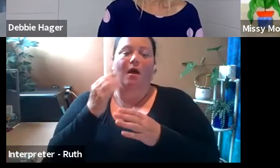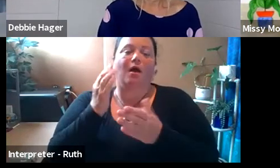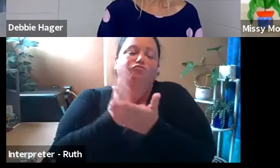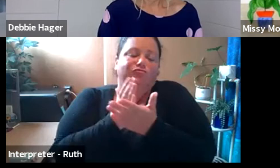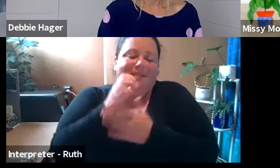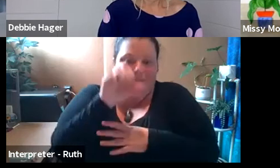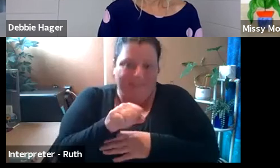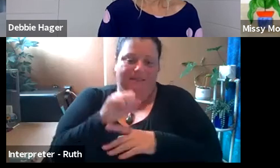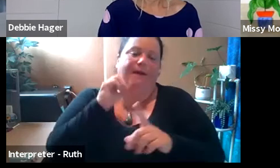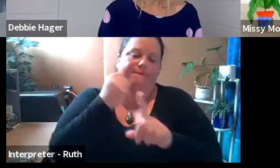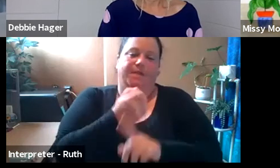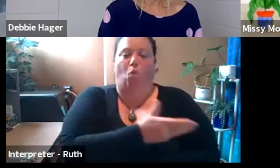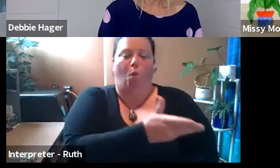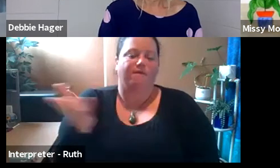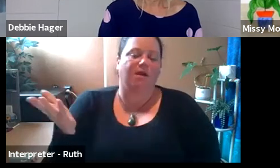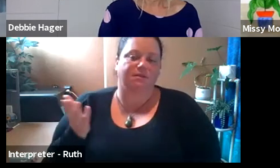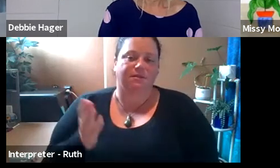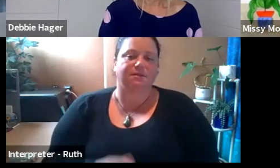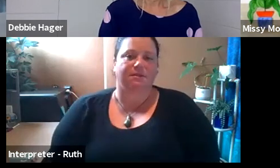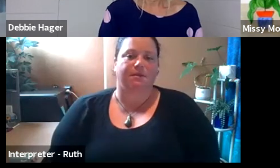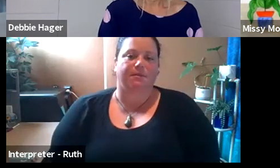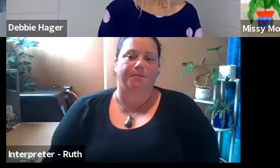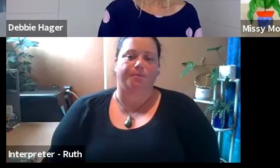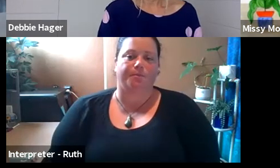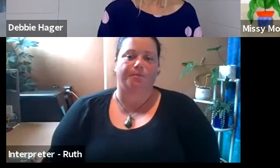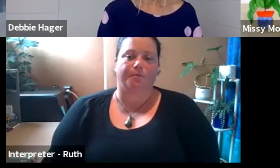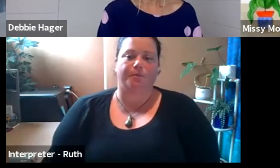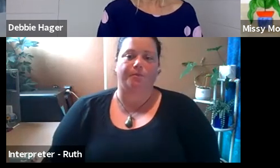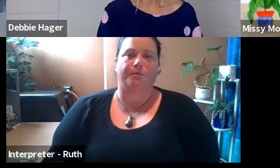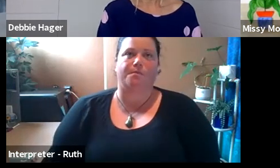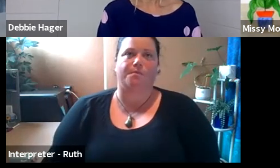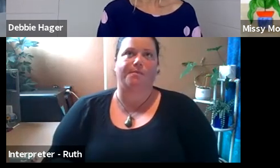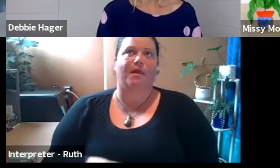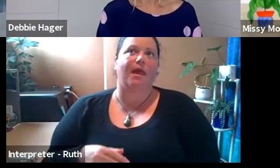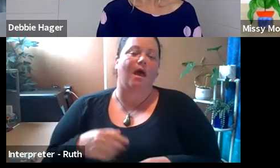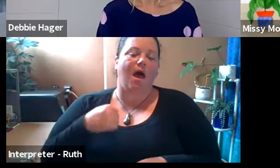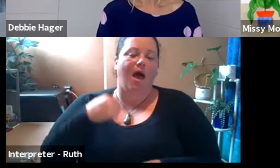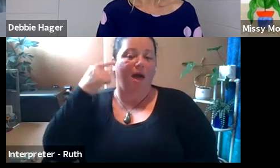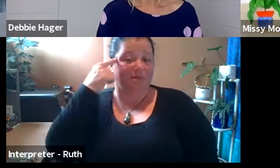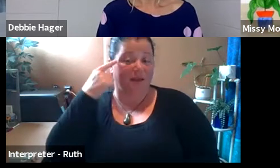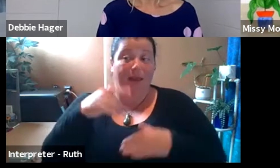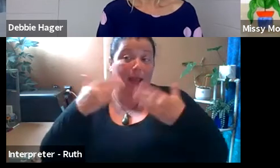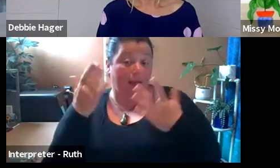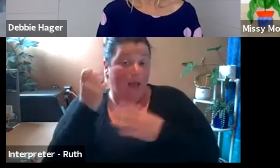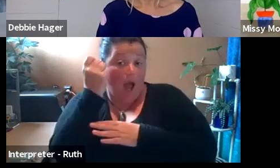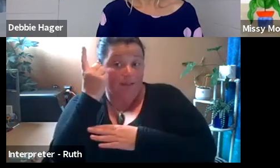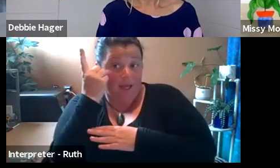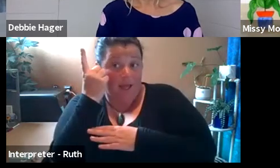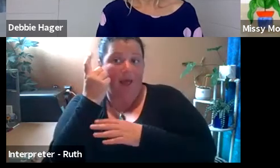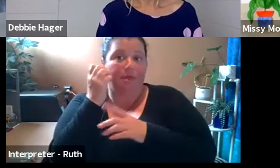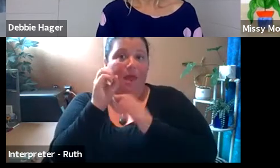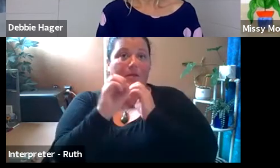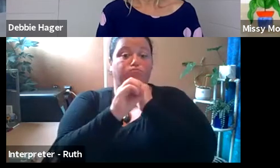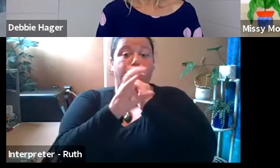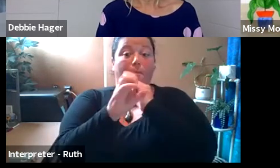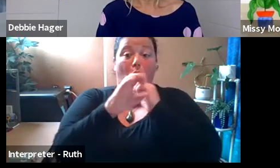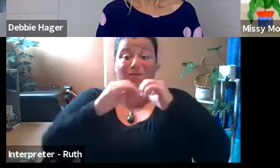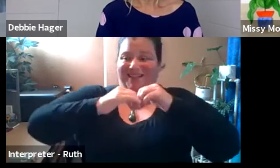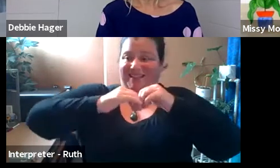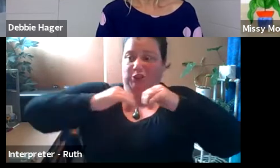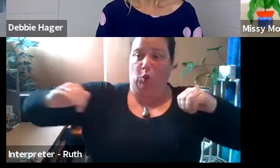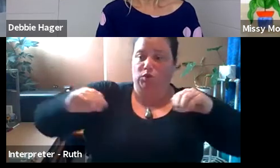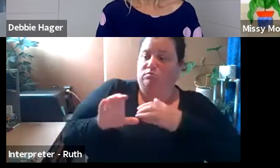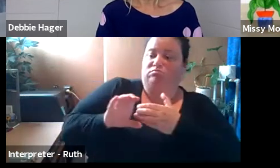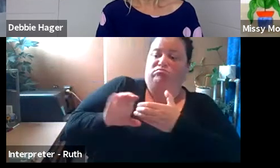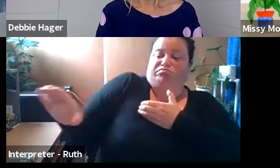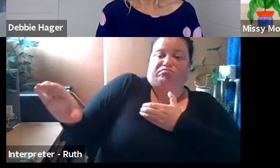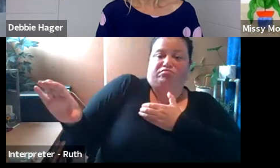I think any idea that promotes the exclusion of a group or groups in our society harms